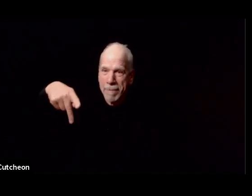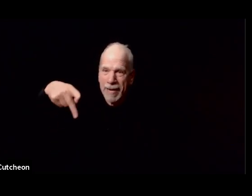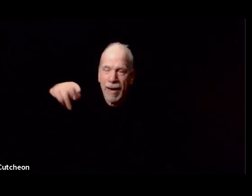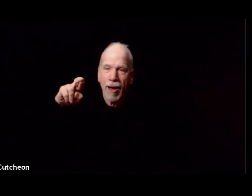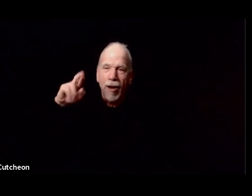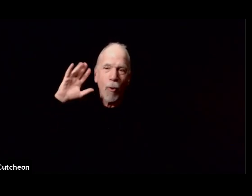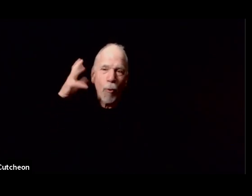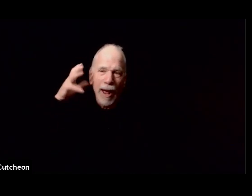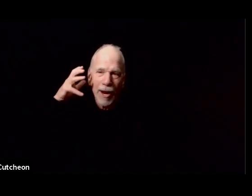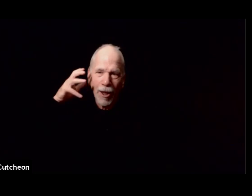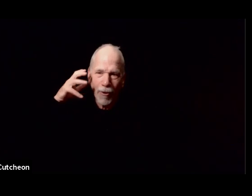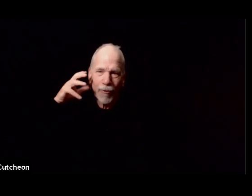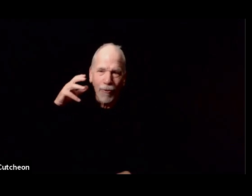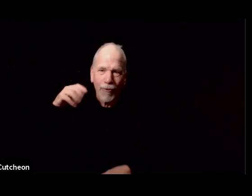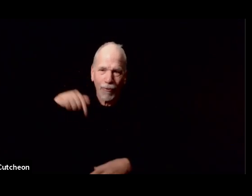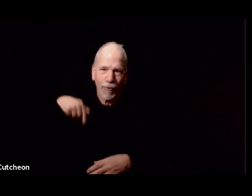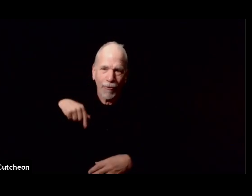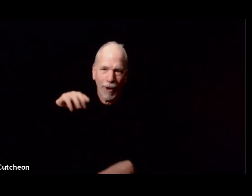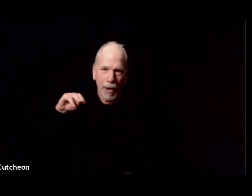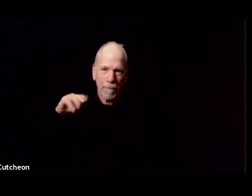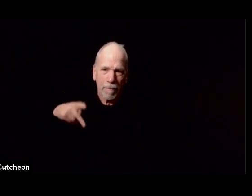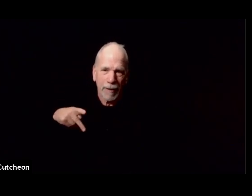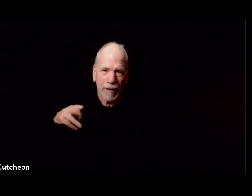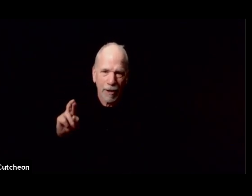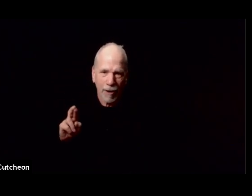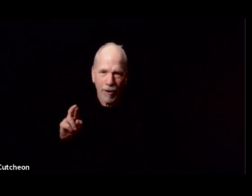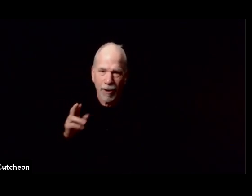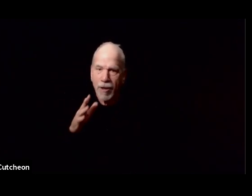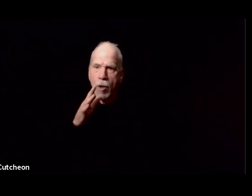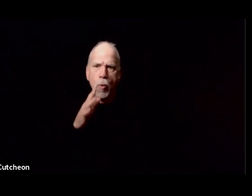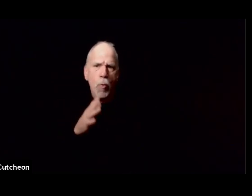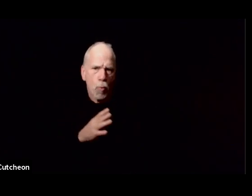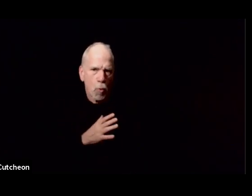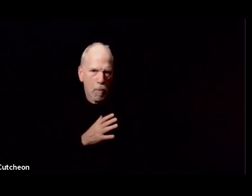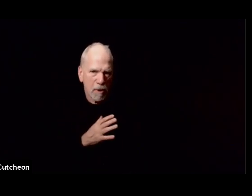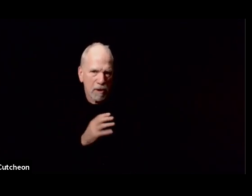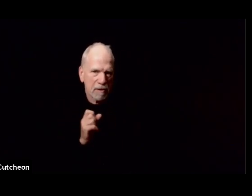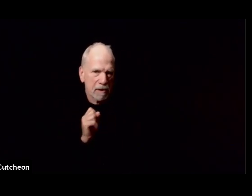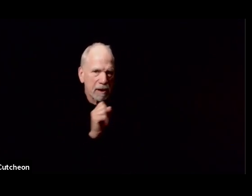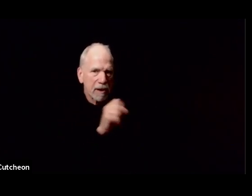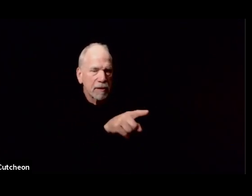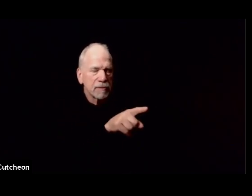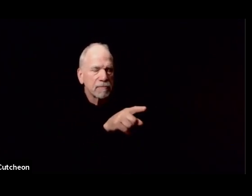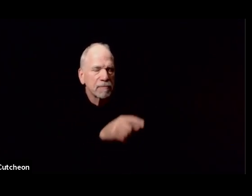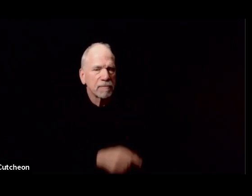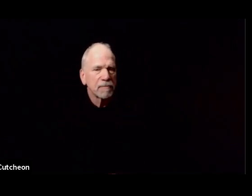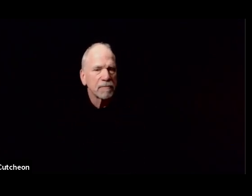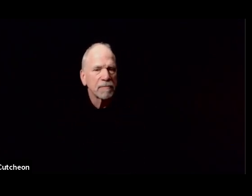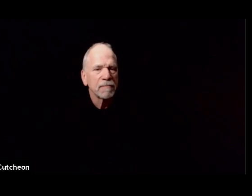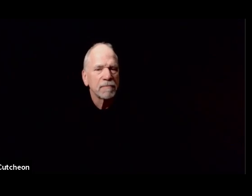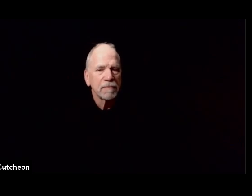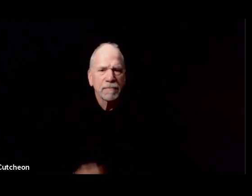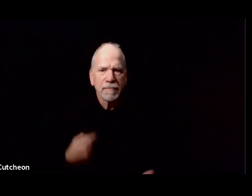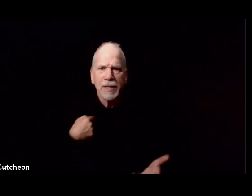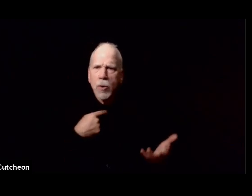Sure. So we continue to hear about people being charged for their COVID-19